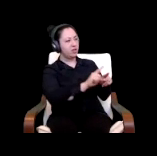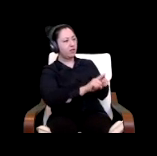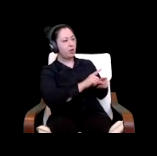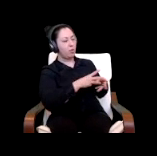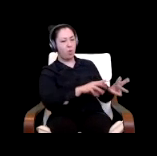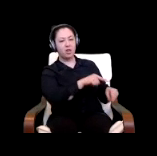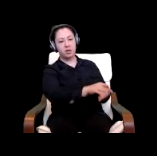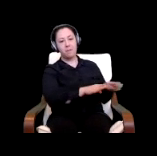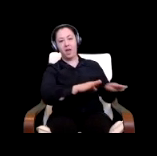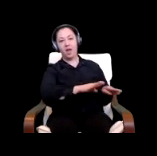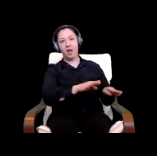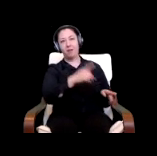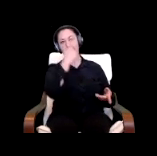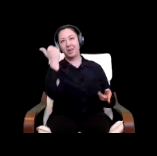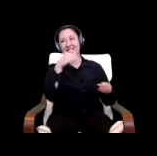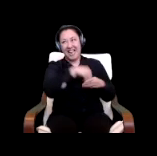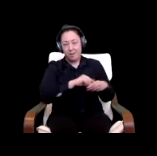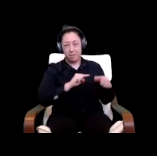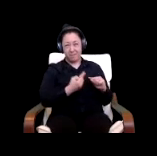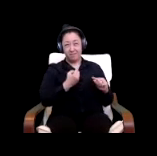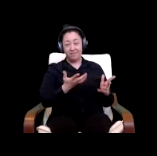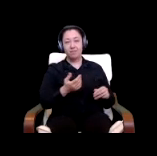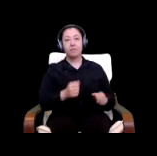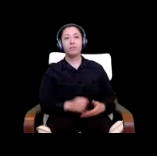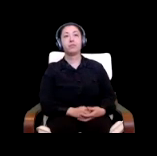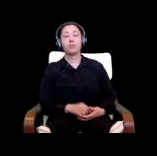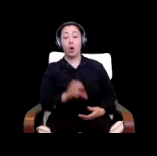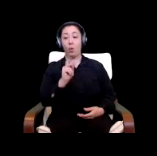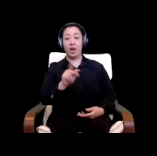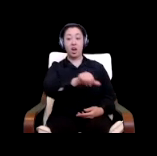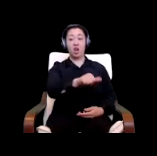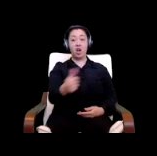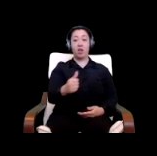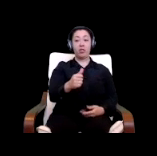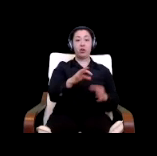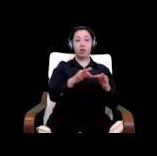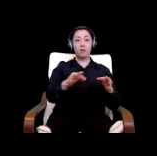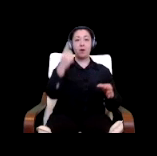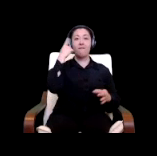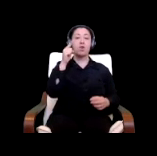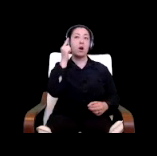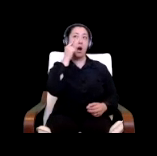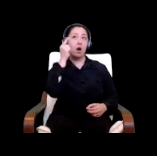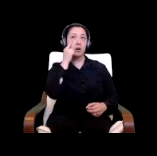Another comment says, for ocular strategies accommodations, what about